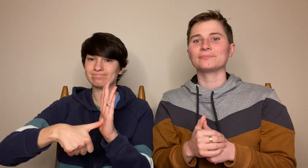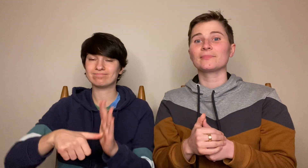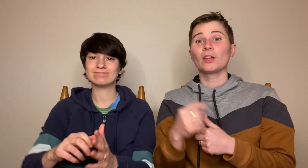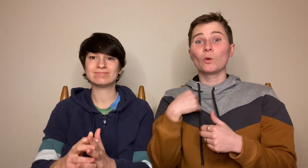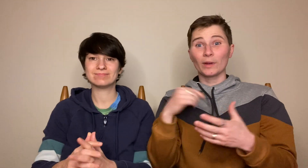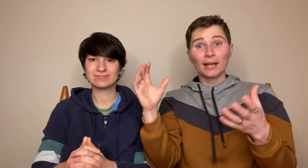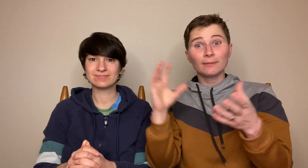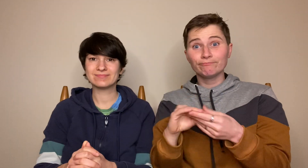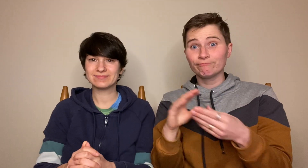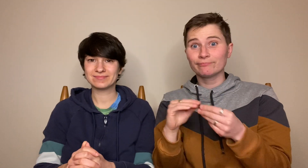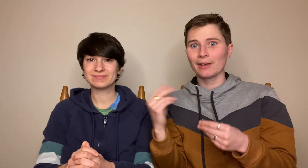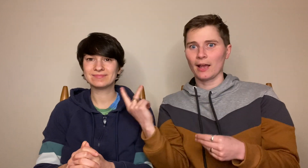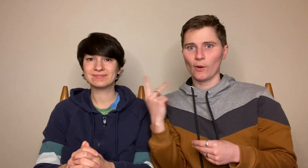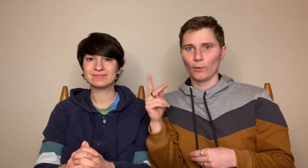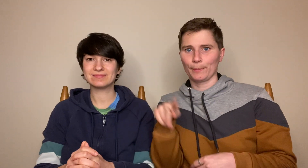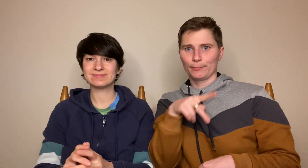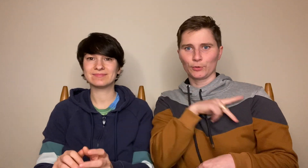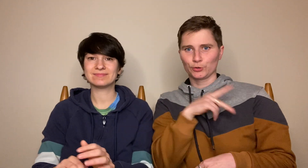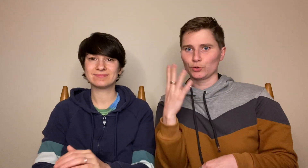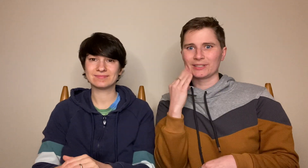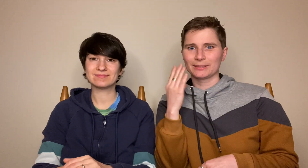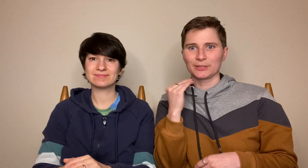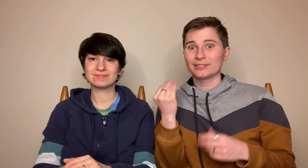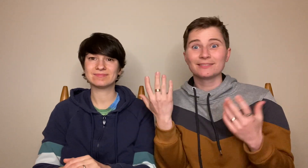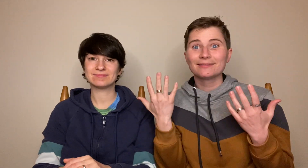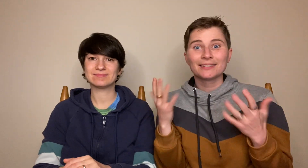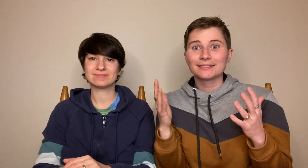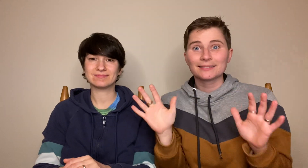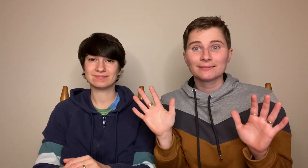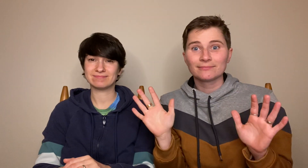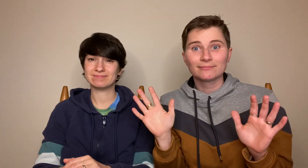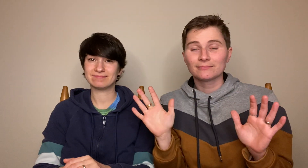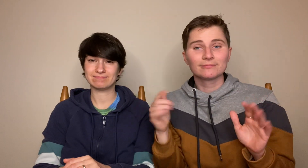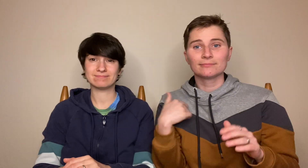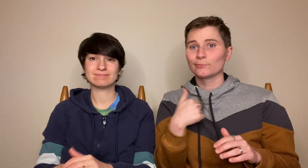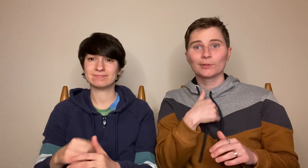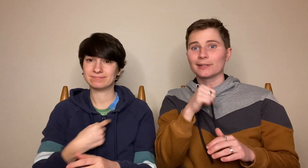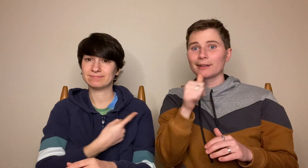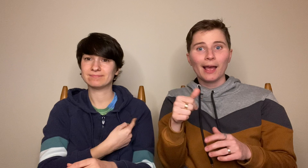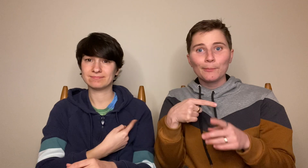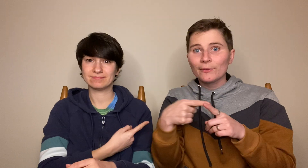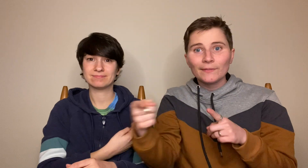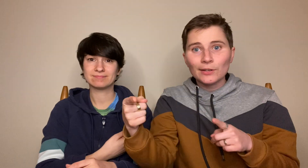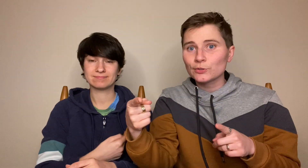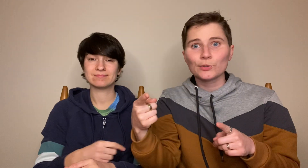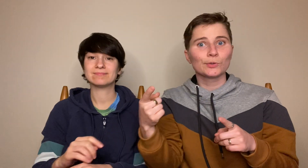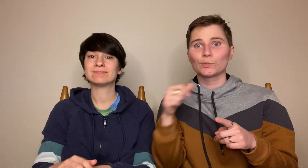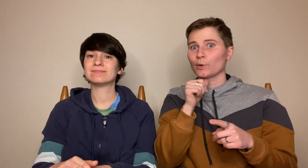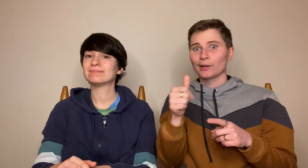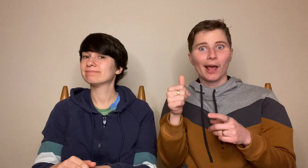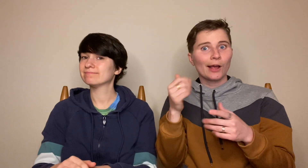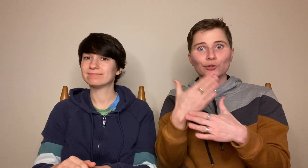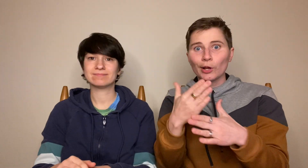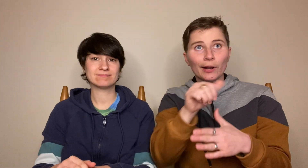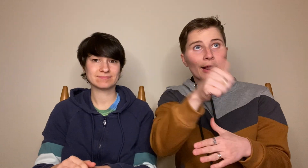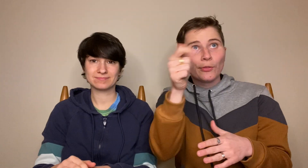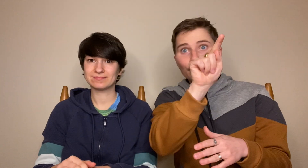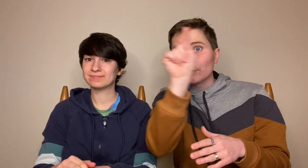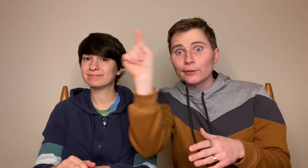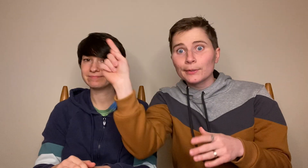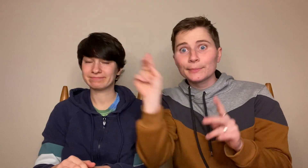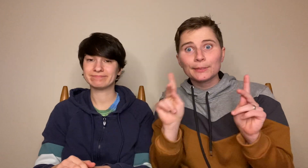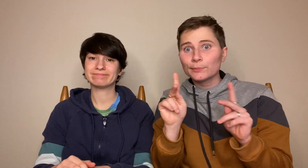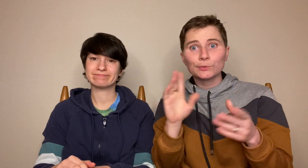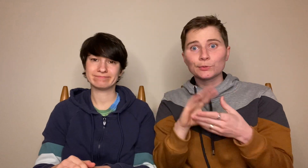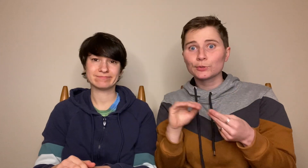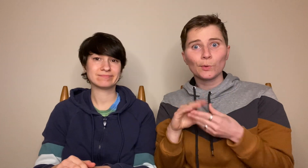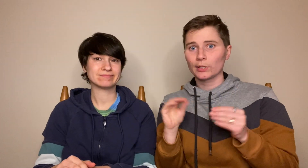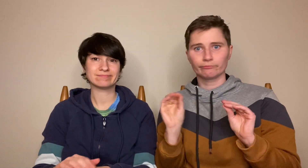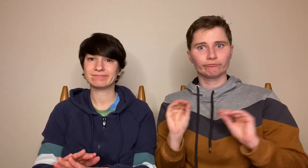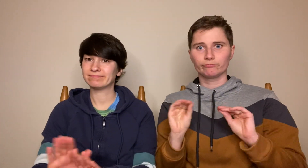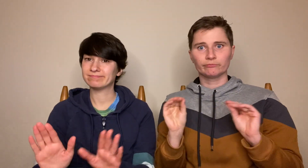This series is only based on our personal experience. We are not professionals or speaking for anyone else.